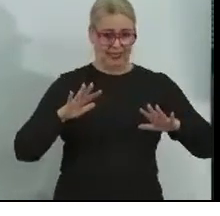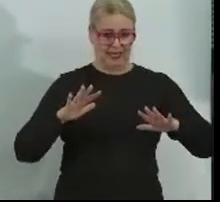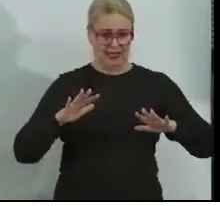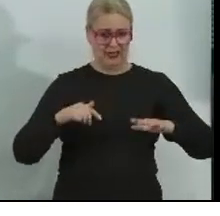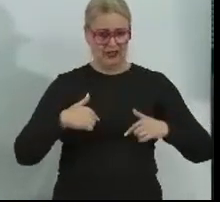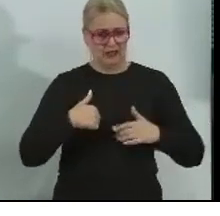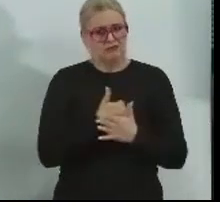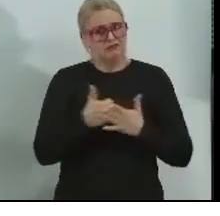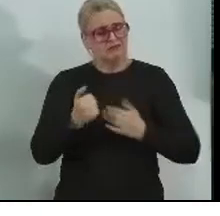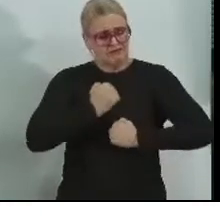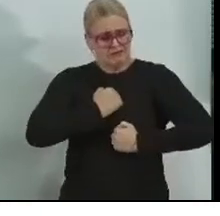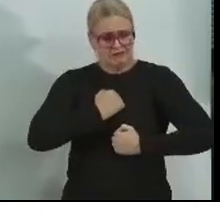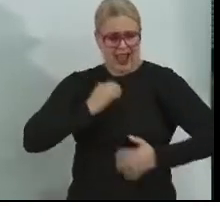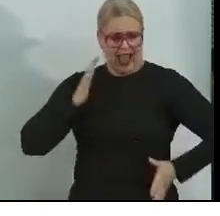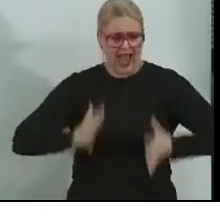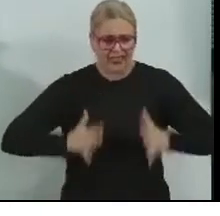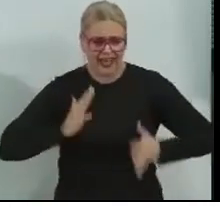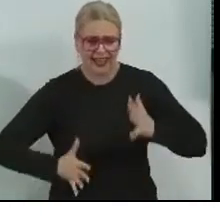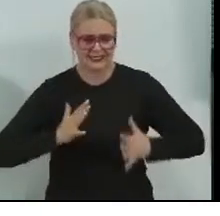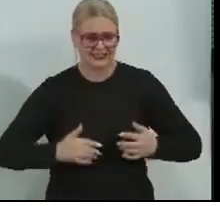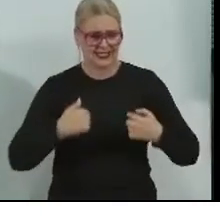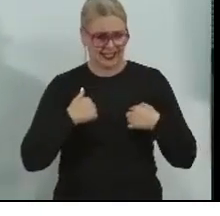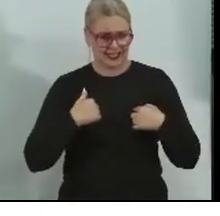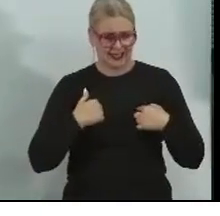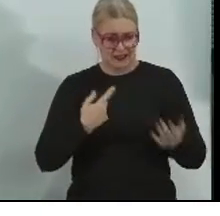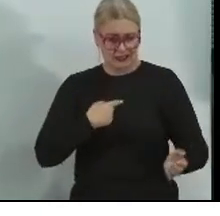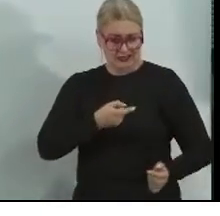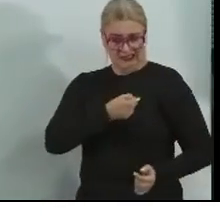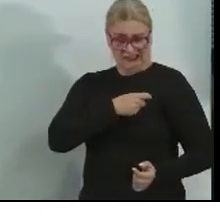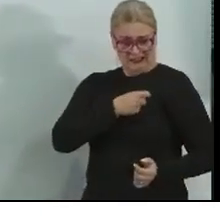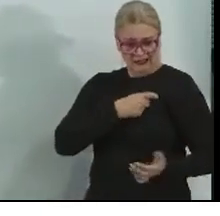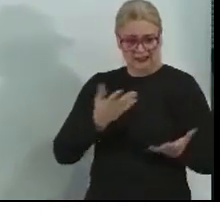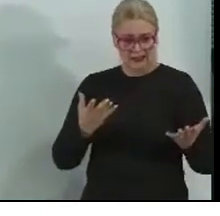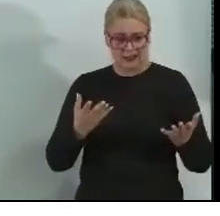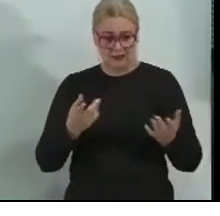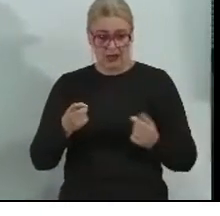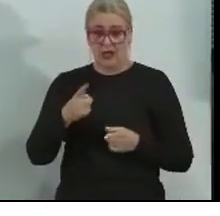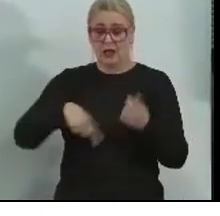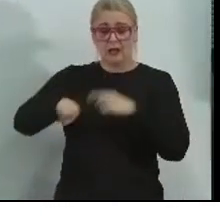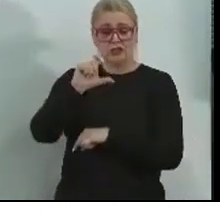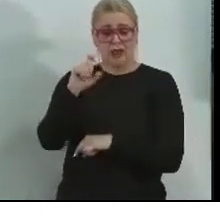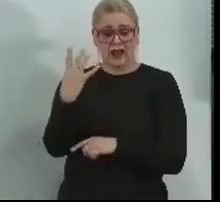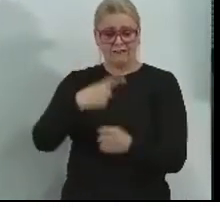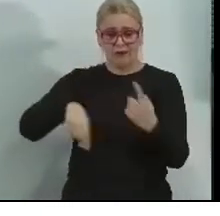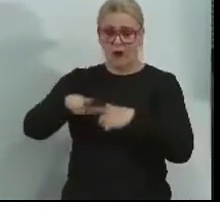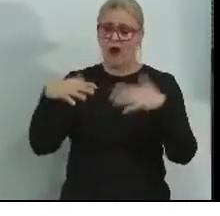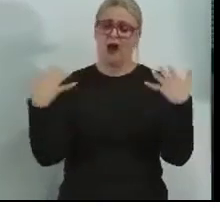Just it kind of shocked me how amazing they were just adapting for individual people,